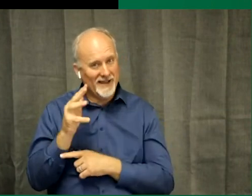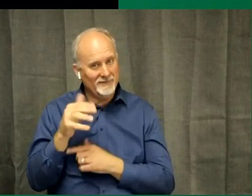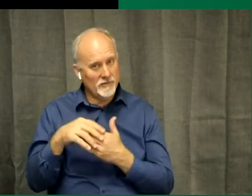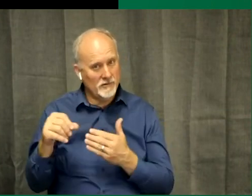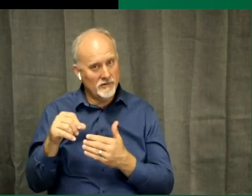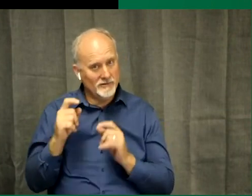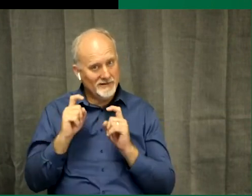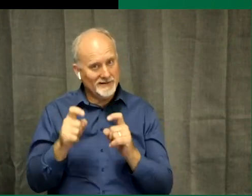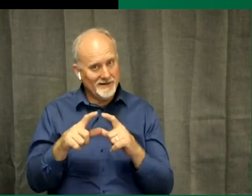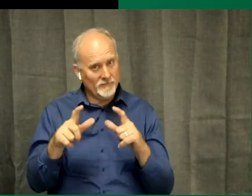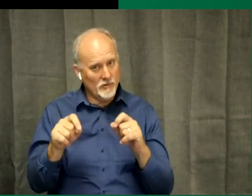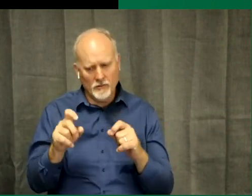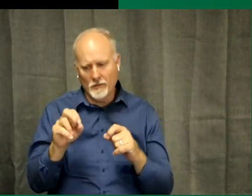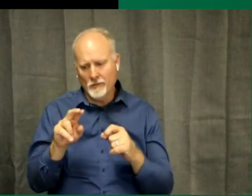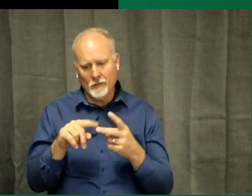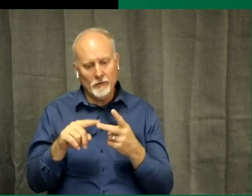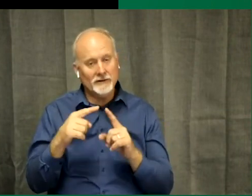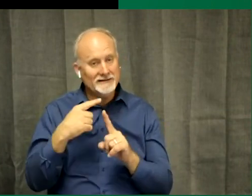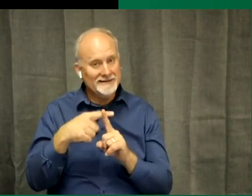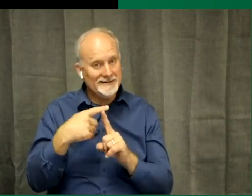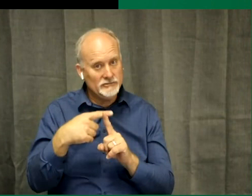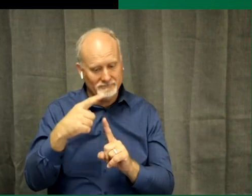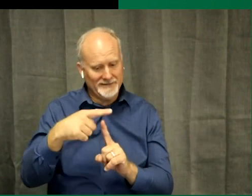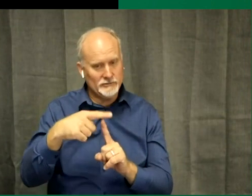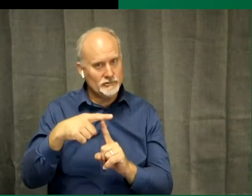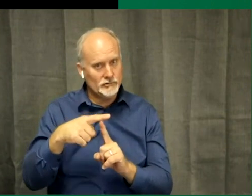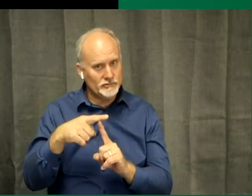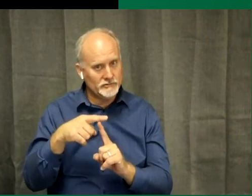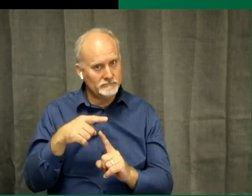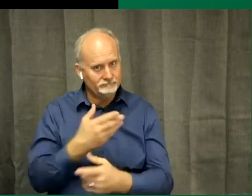on or a t-shirt while supplies last if you come through and do your sentinel testing and we have